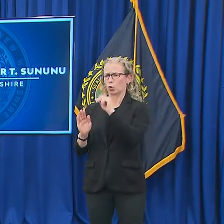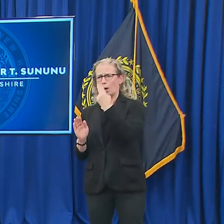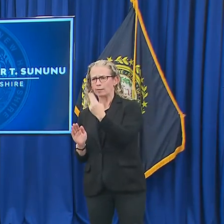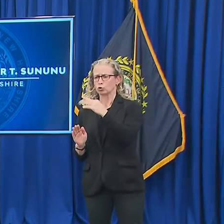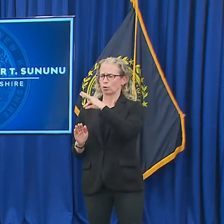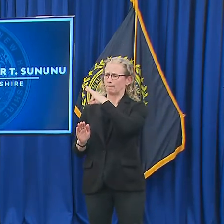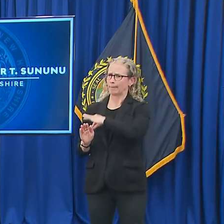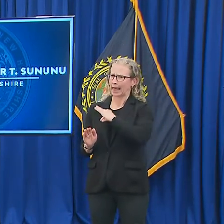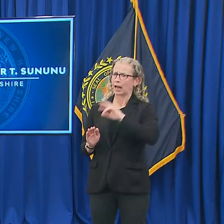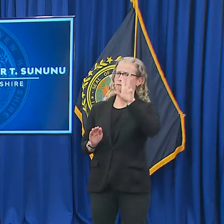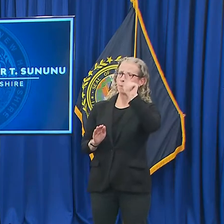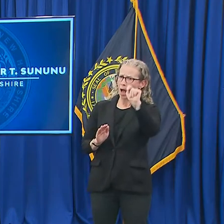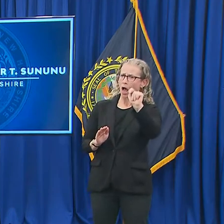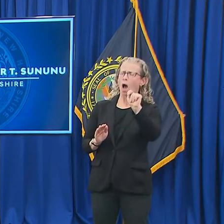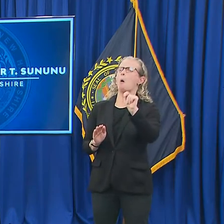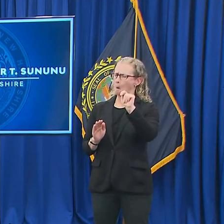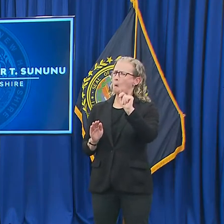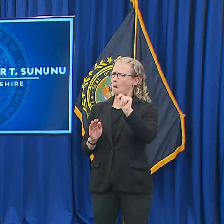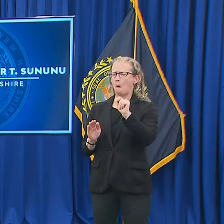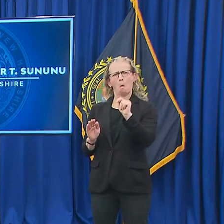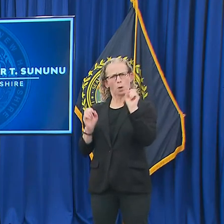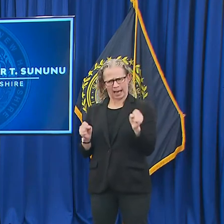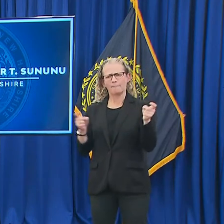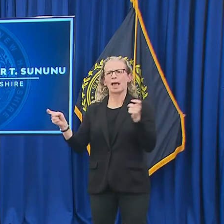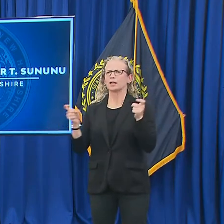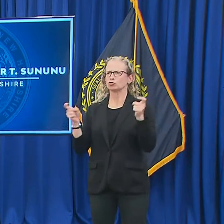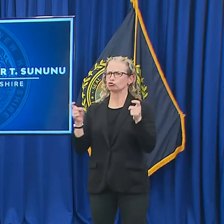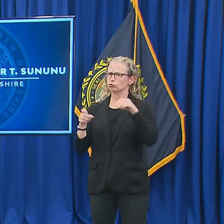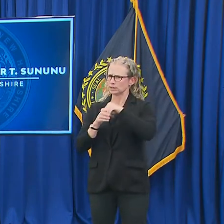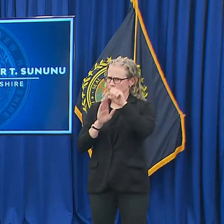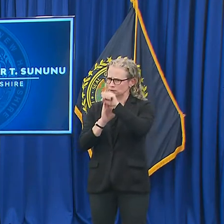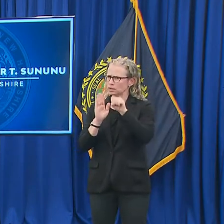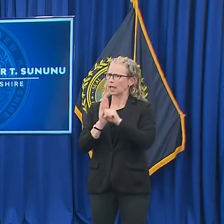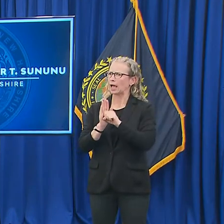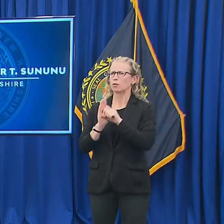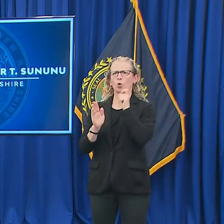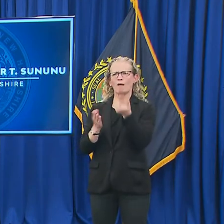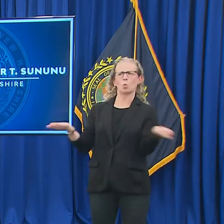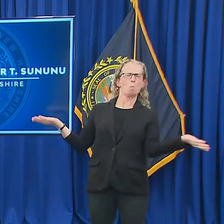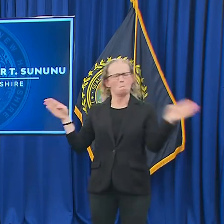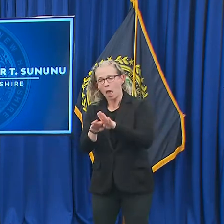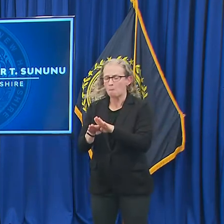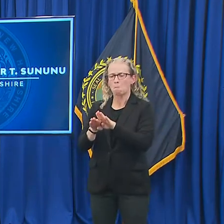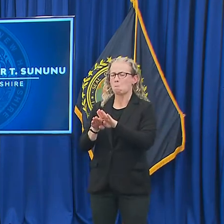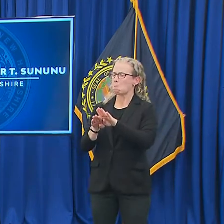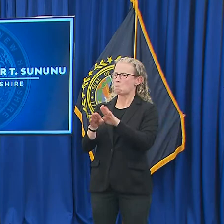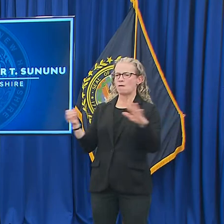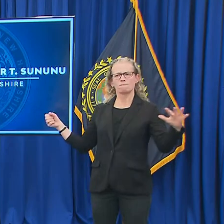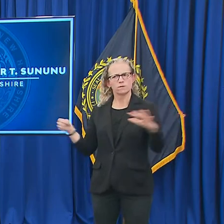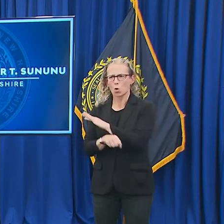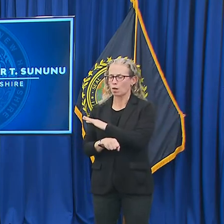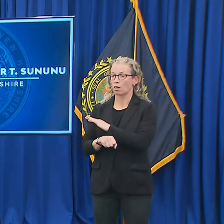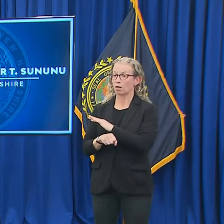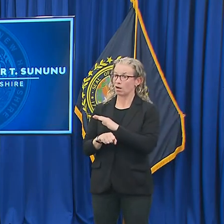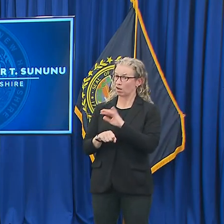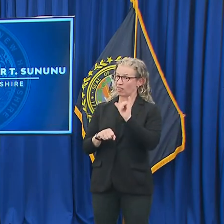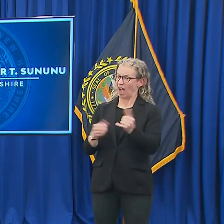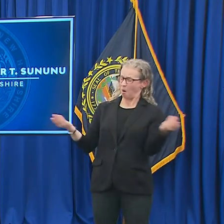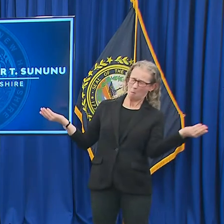Hampshire, but I think most states Republican, Democrat alike would stand up and say hold it. We know how to manage. Governors I've been on the frontlines of this issue